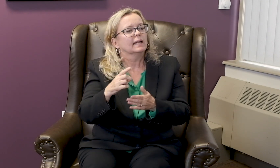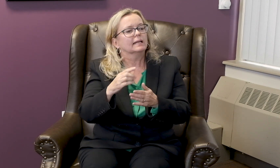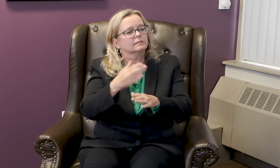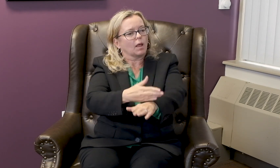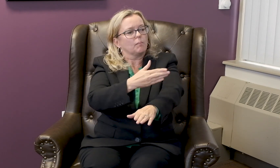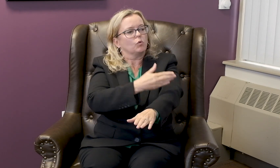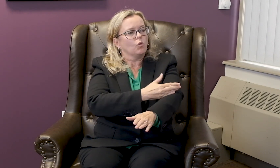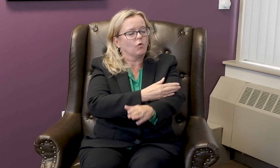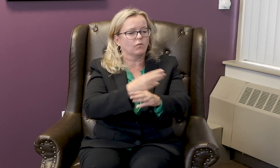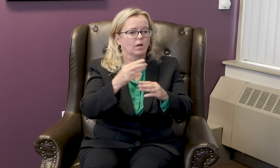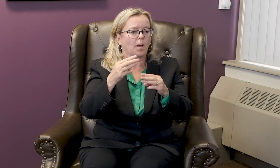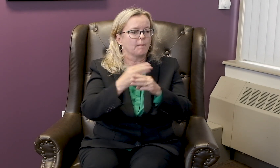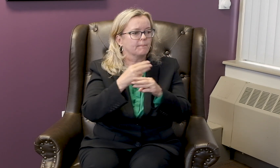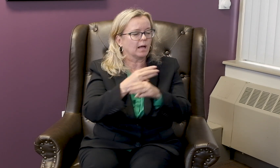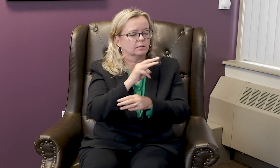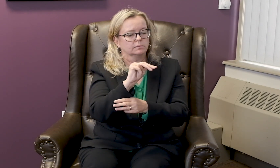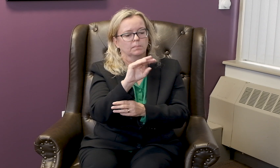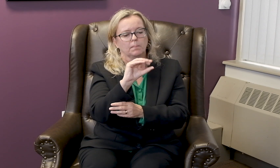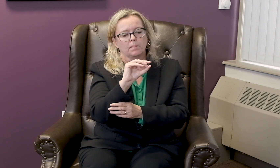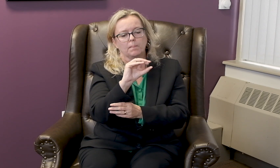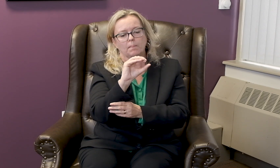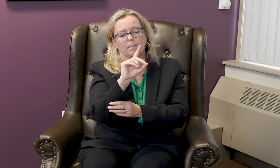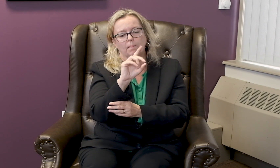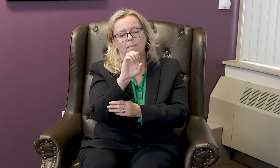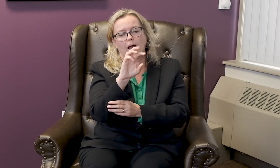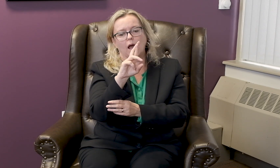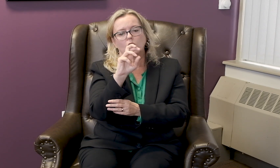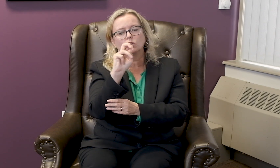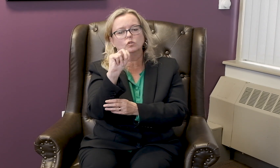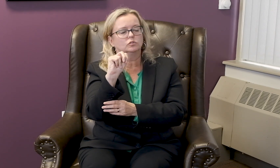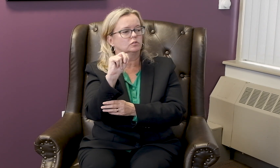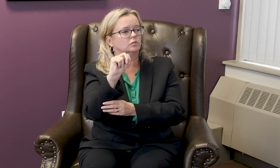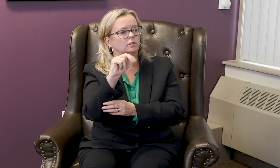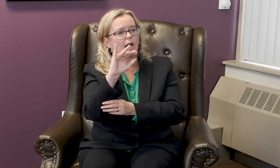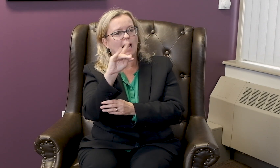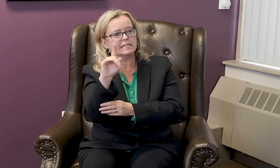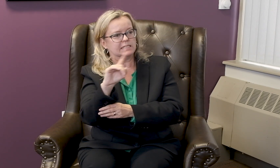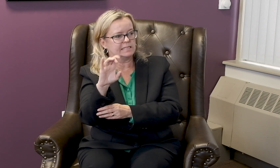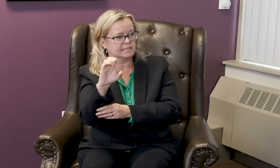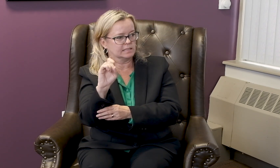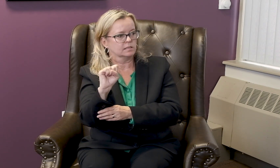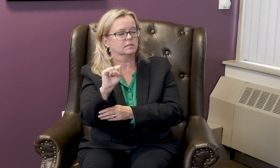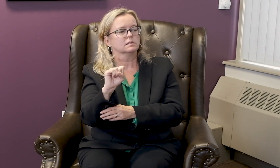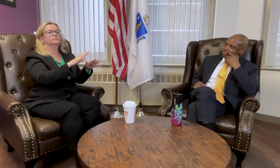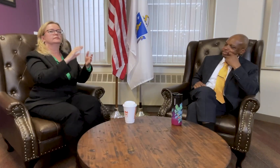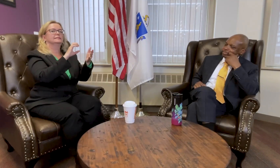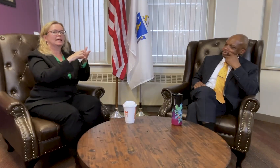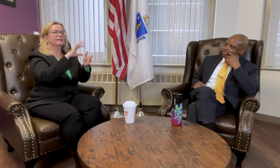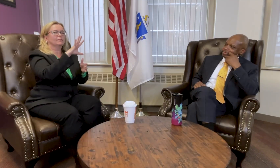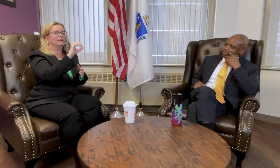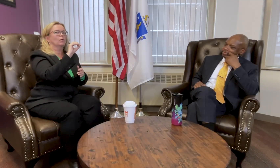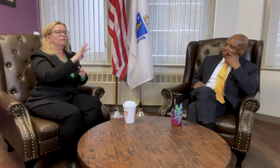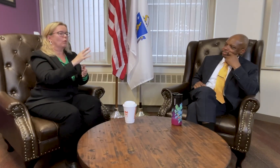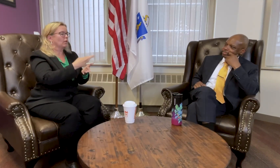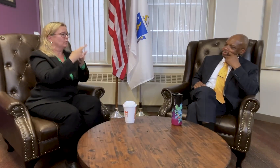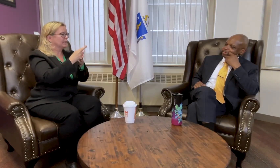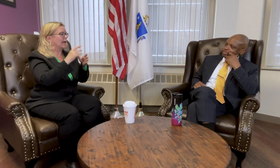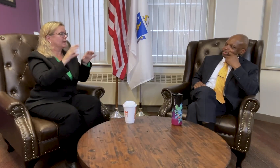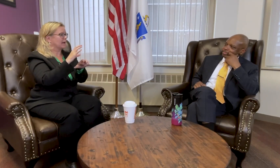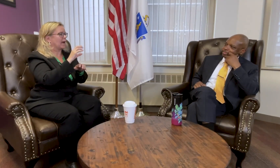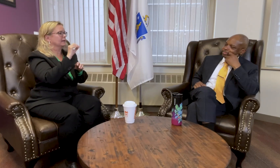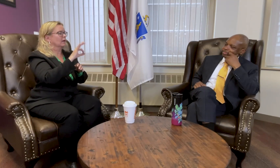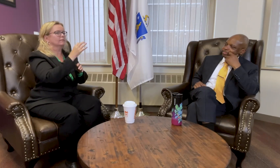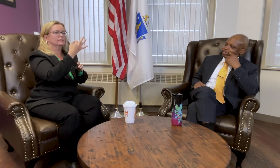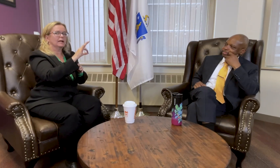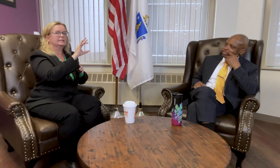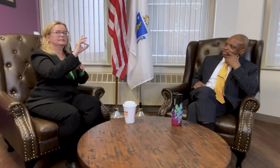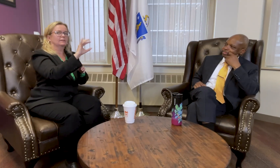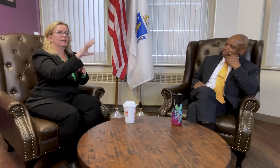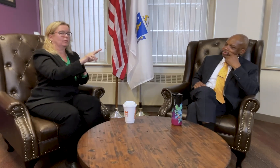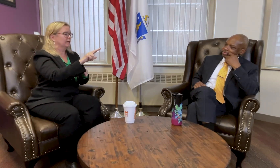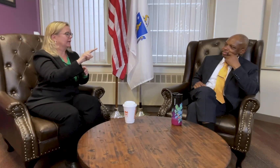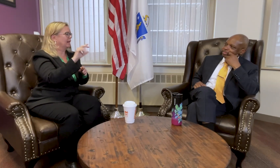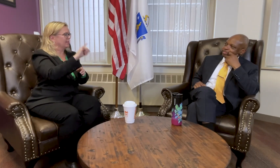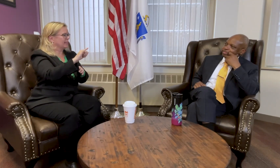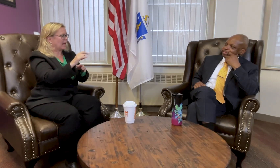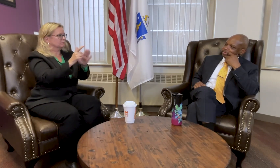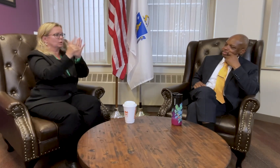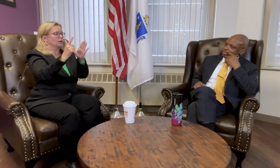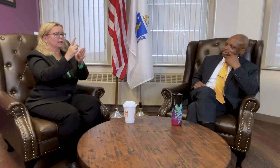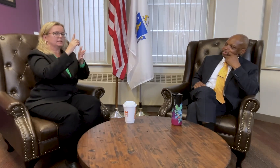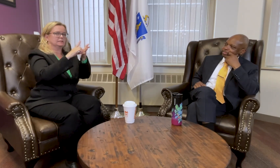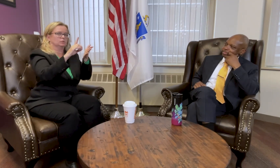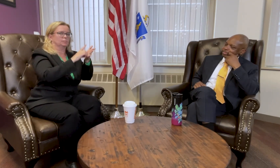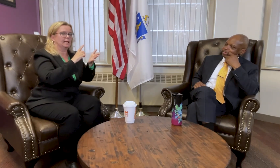to modernize Section 504 of the Rehabilitation Act of 1973, which prohibits discrimination.